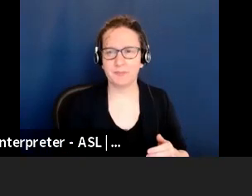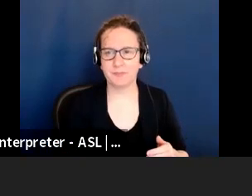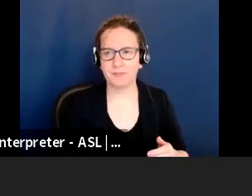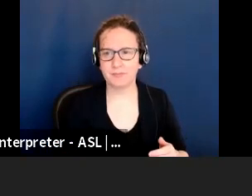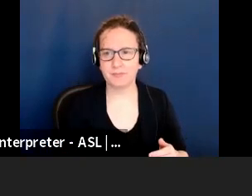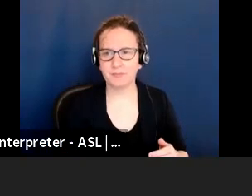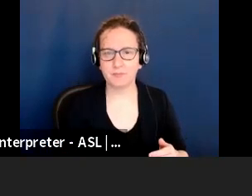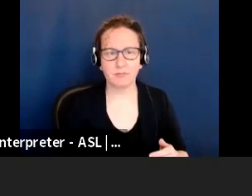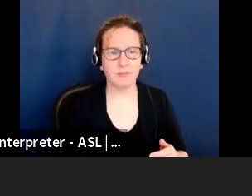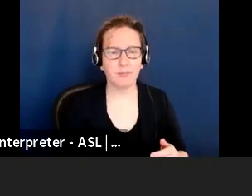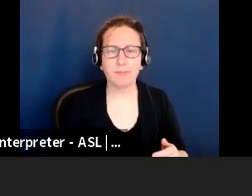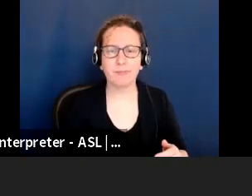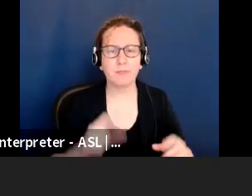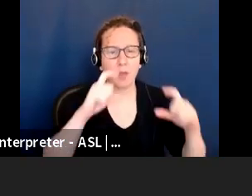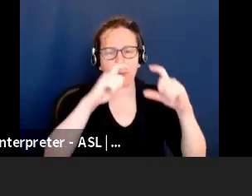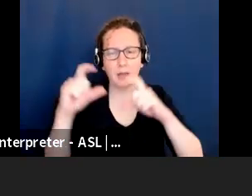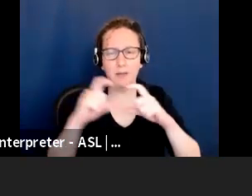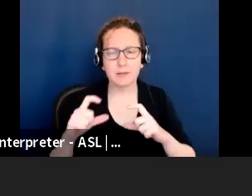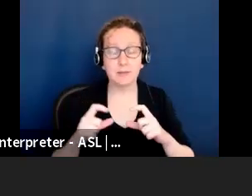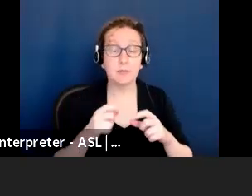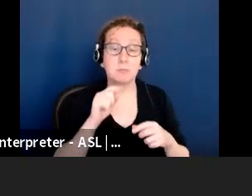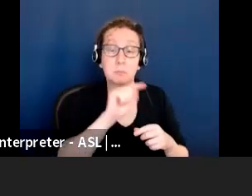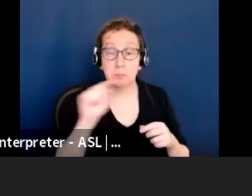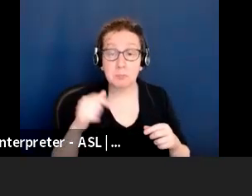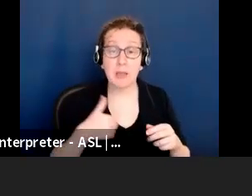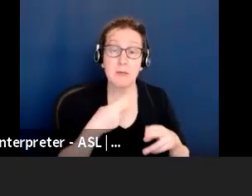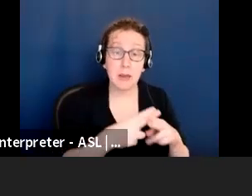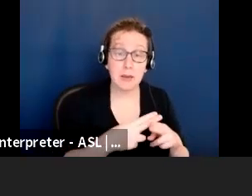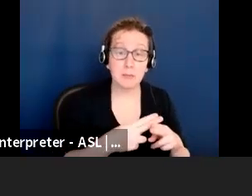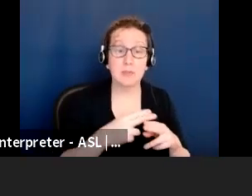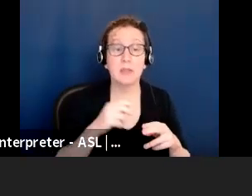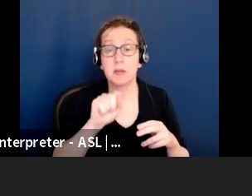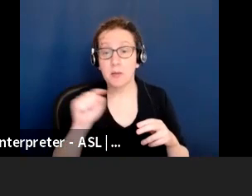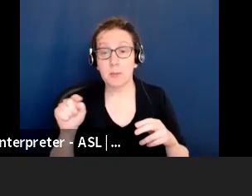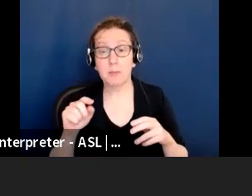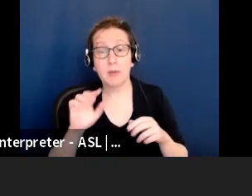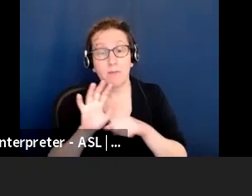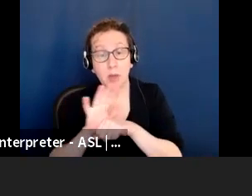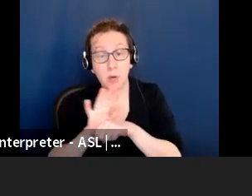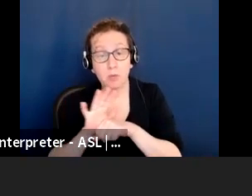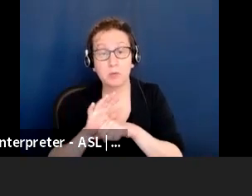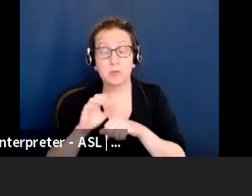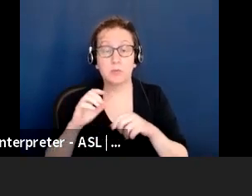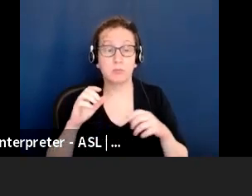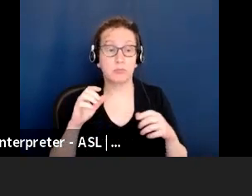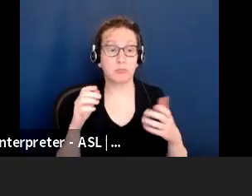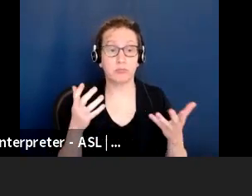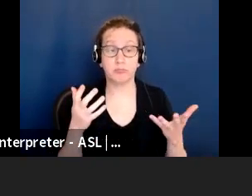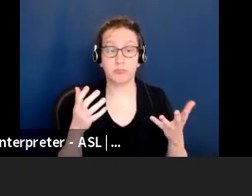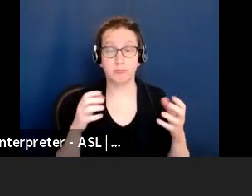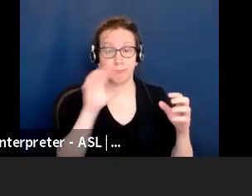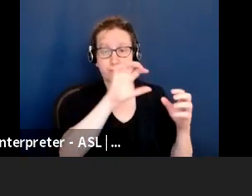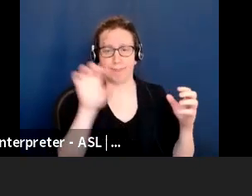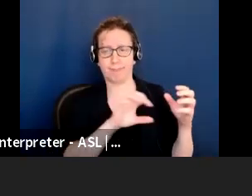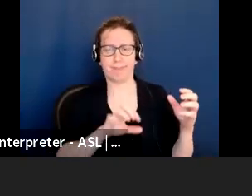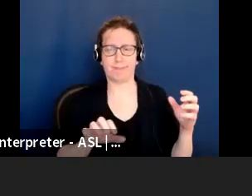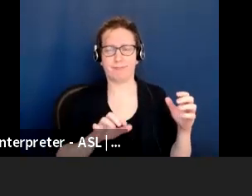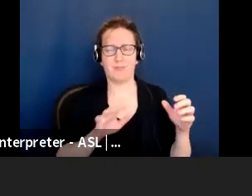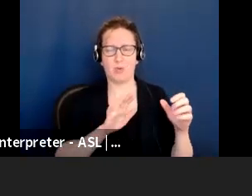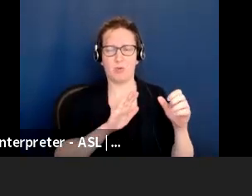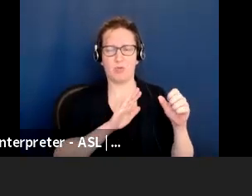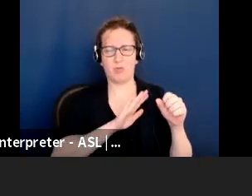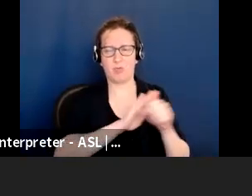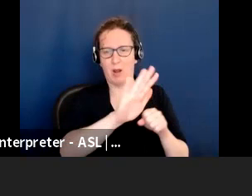Some boxes have names on them. Some have videos. And it's just it's really crowded. And the box to